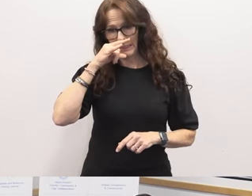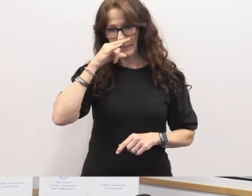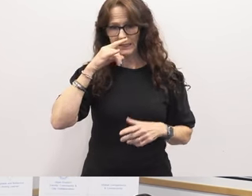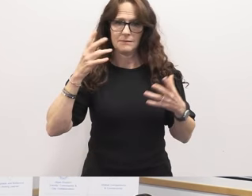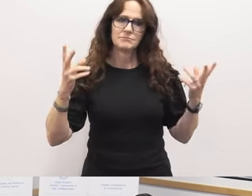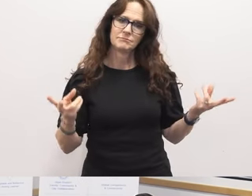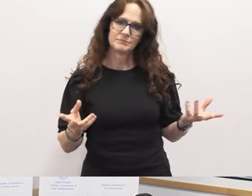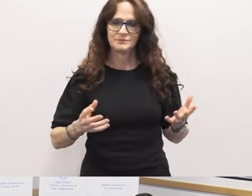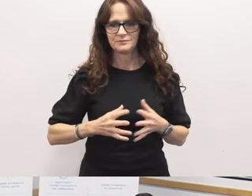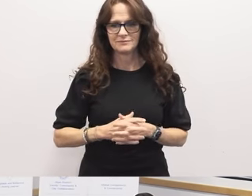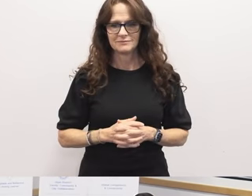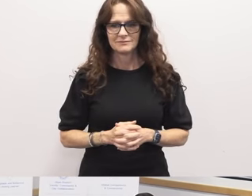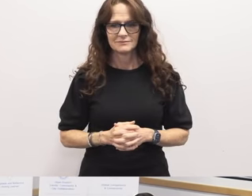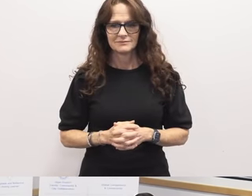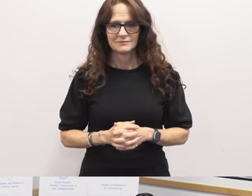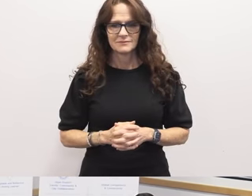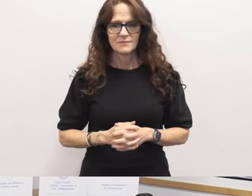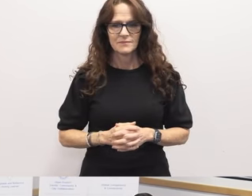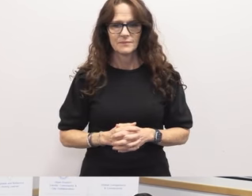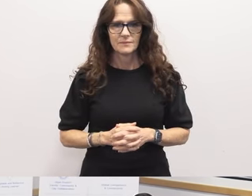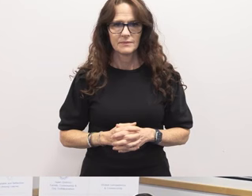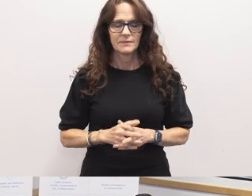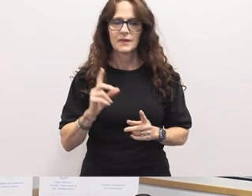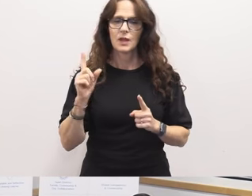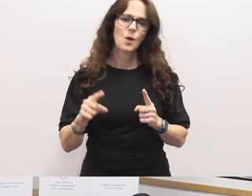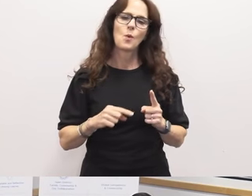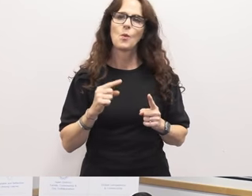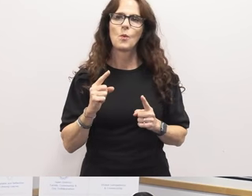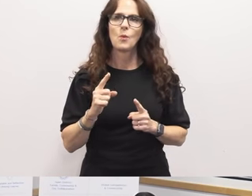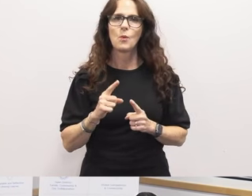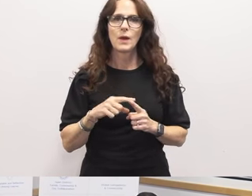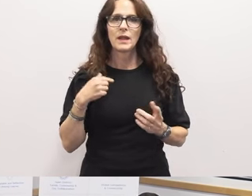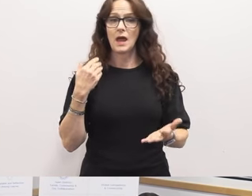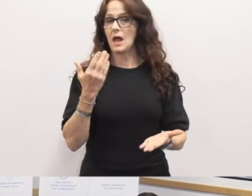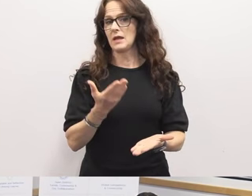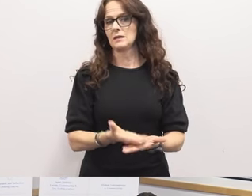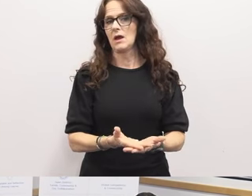Then when I got to Lakewood, I felt welcomed